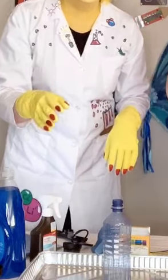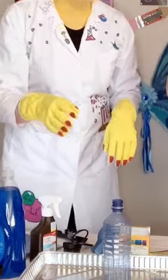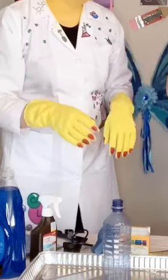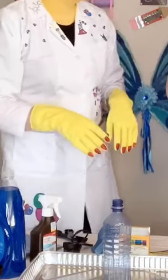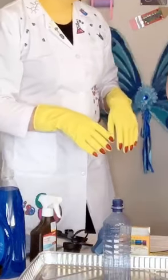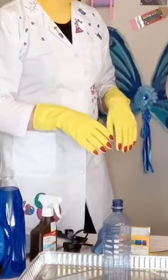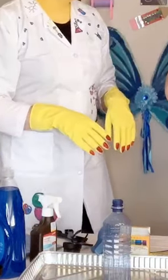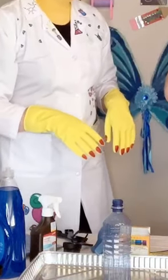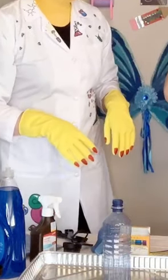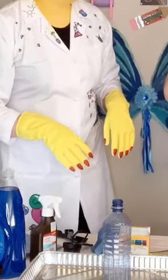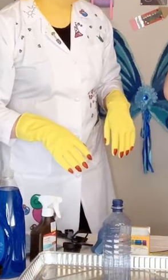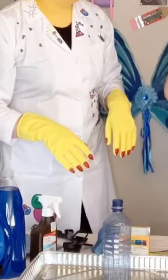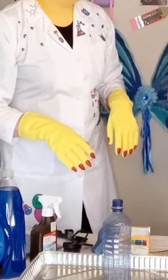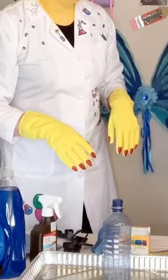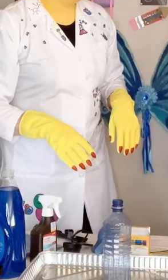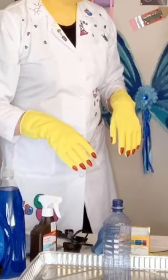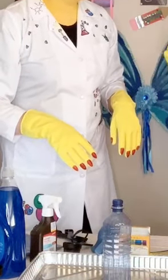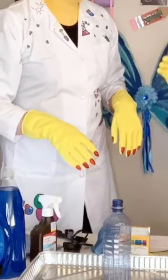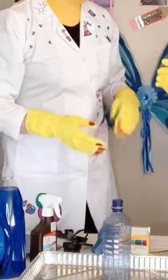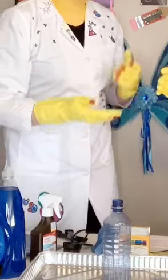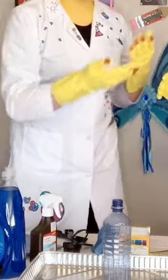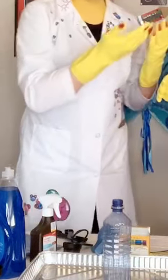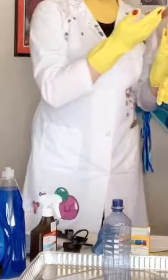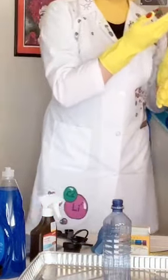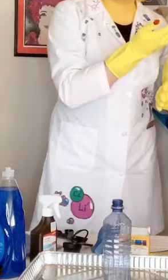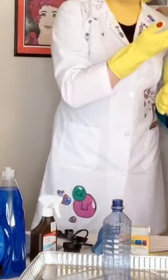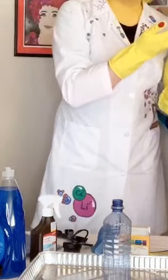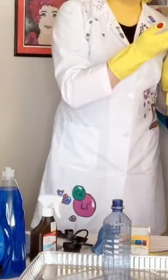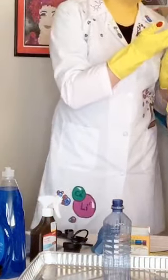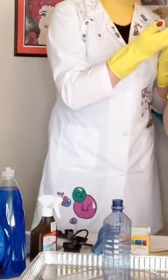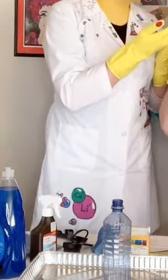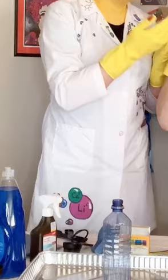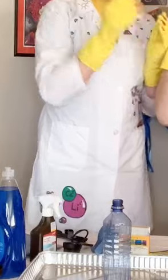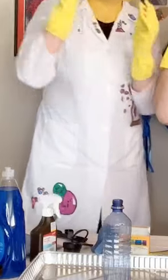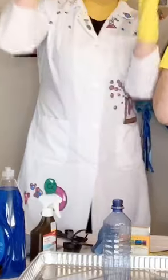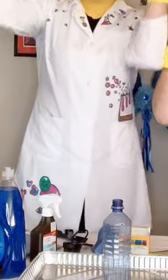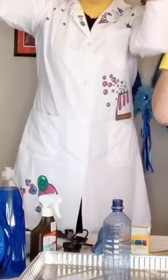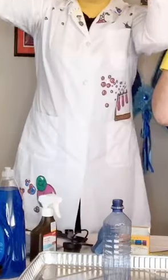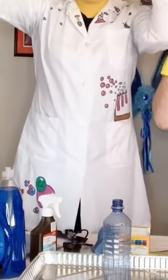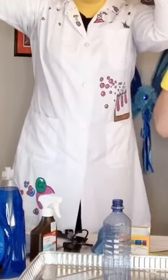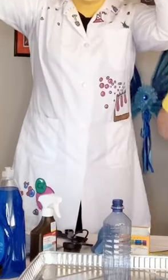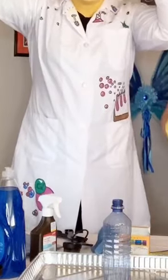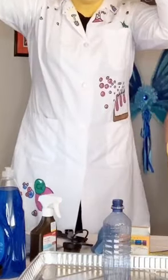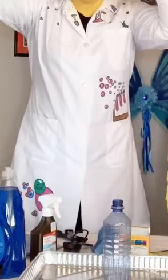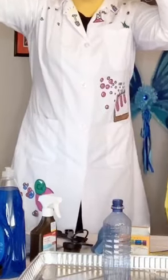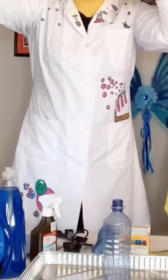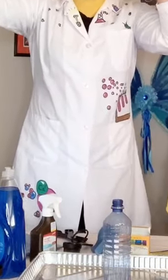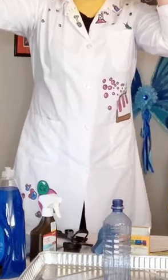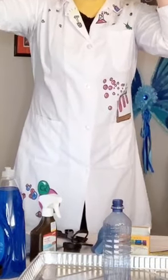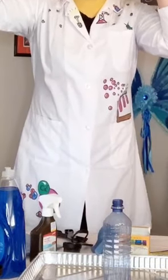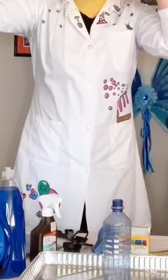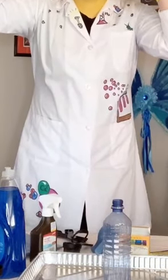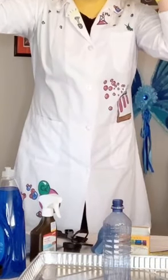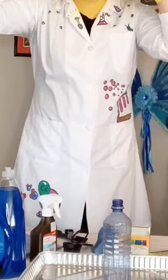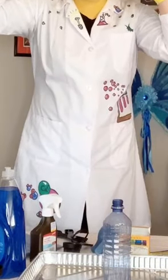Oh everything, is so pink! Yes and I, I've provided some some glasses for Miss Barb and I, as you can see, also have some glasses. So